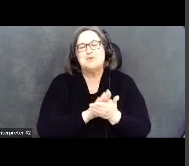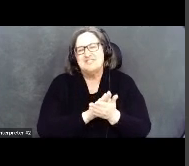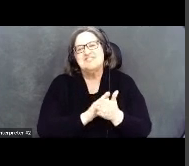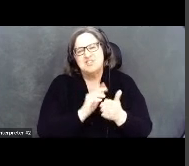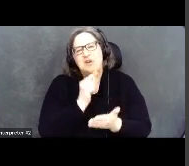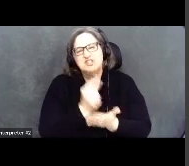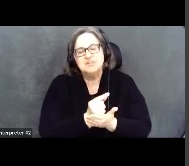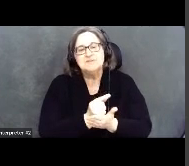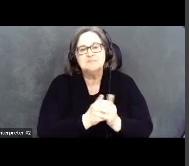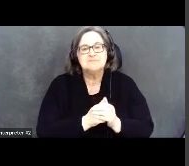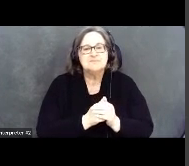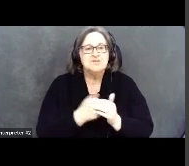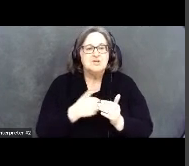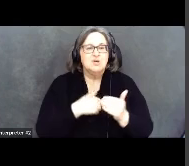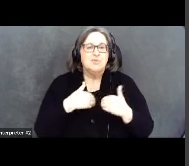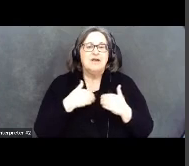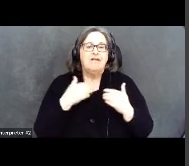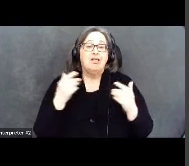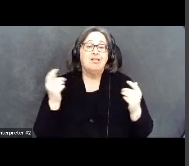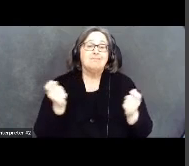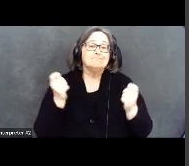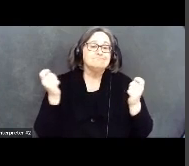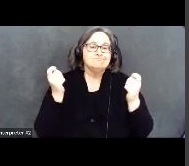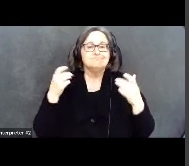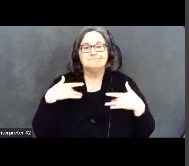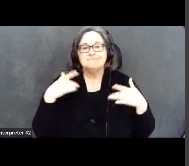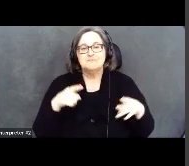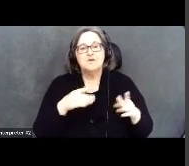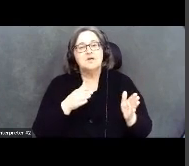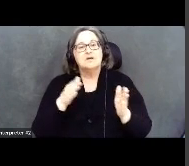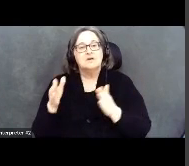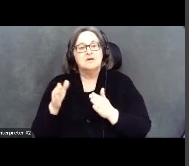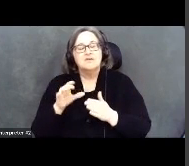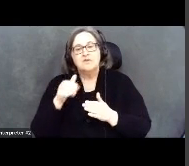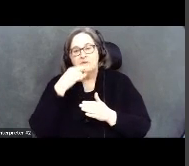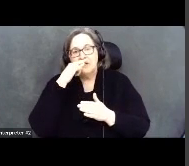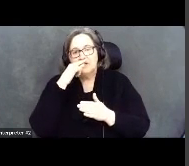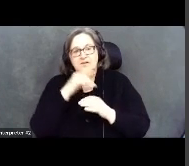graduation, we had a big to do. This other kid in the upper right hand is